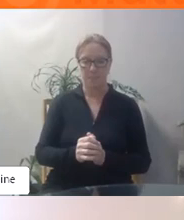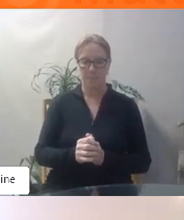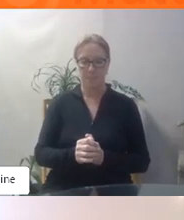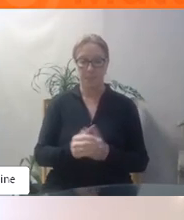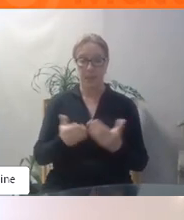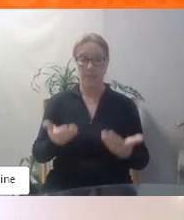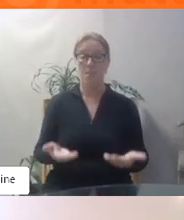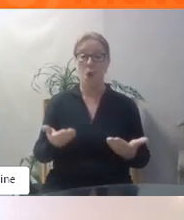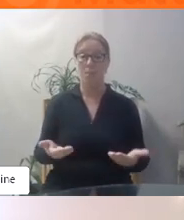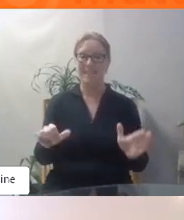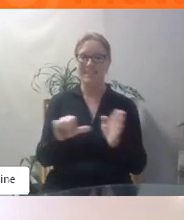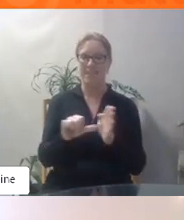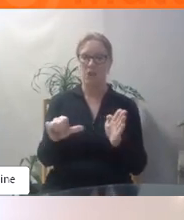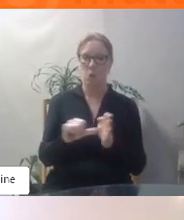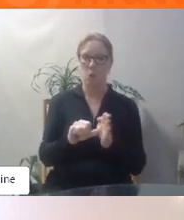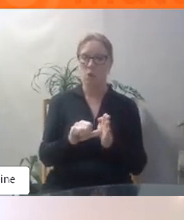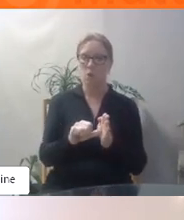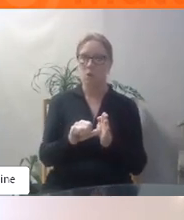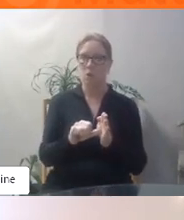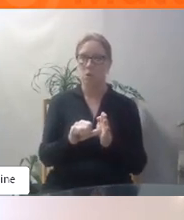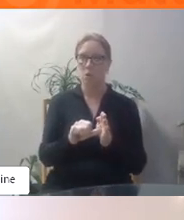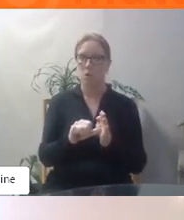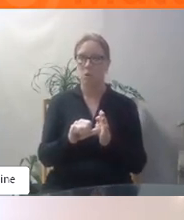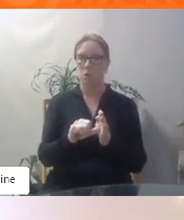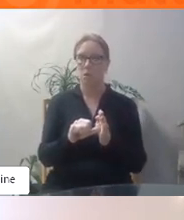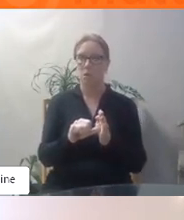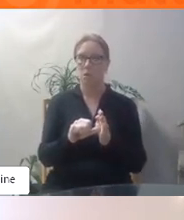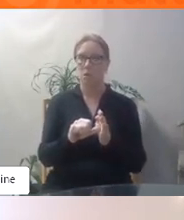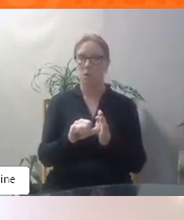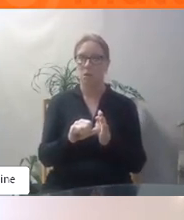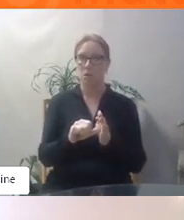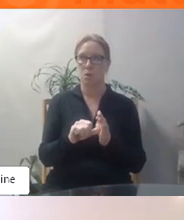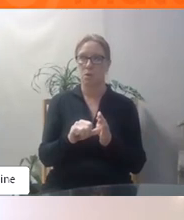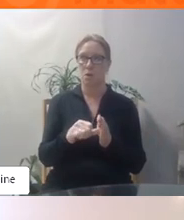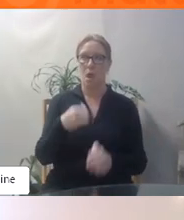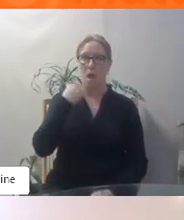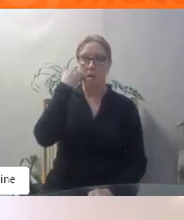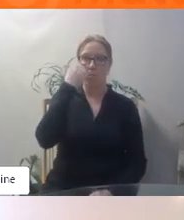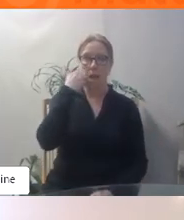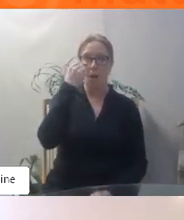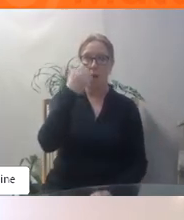it's very difficult to go into Māori medium education environments